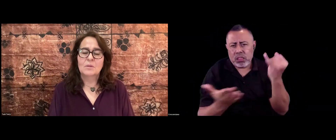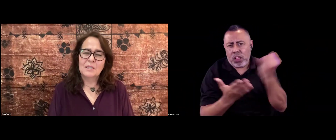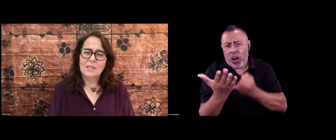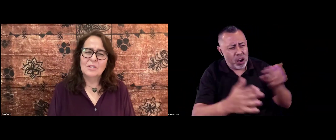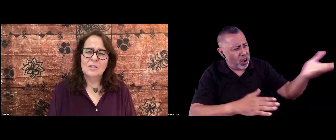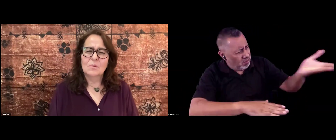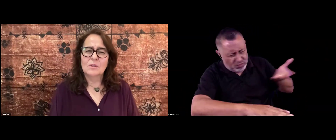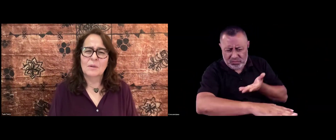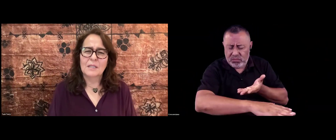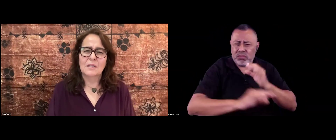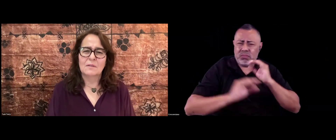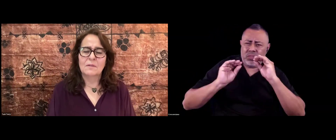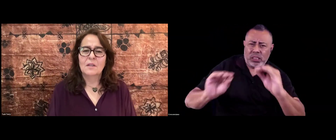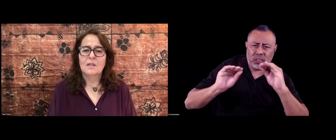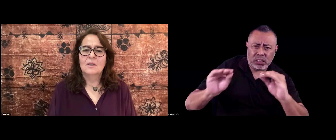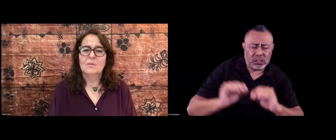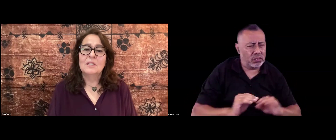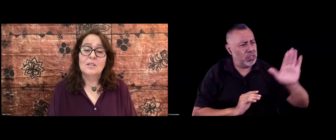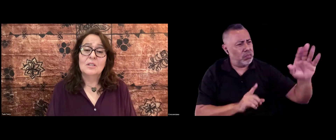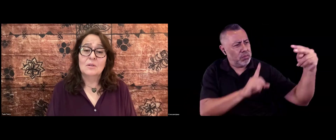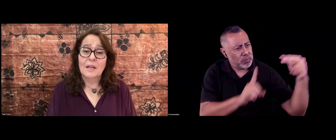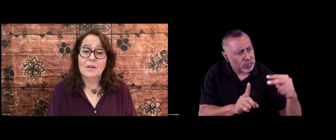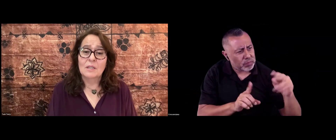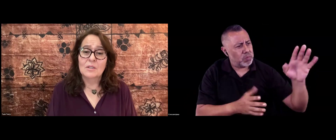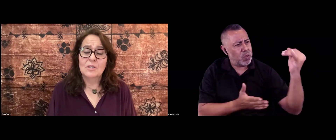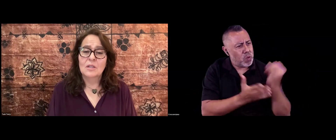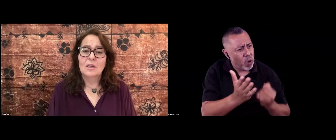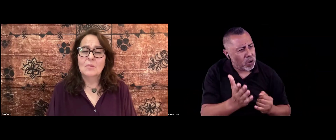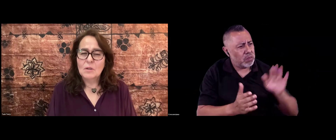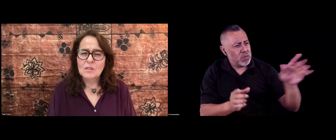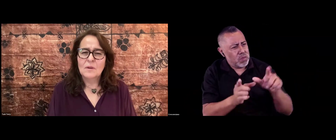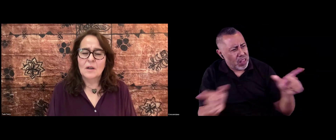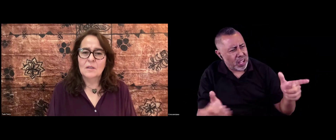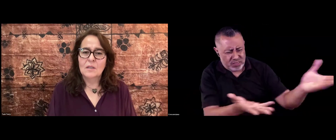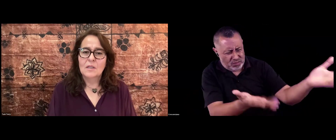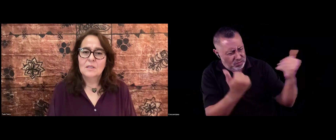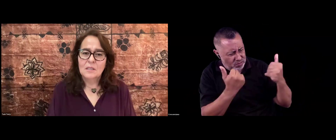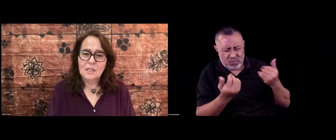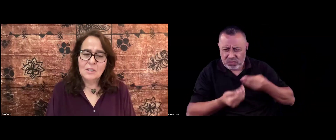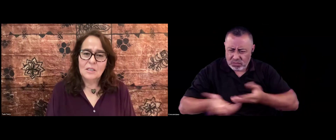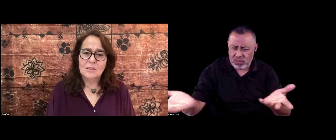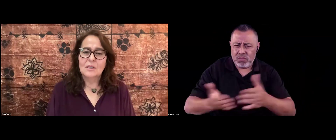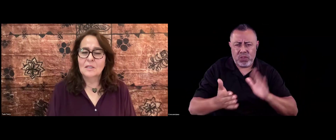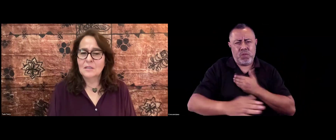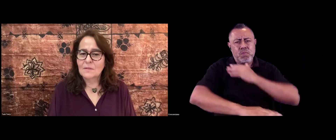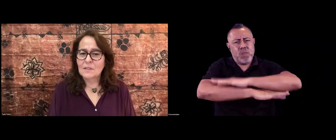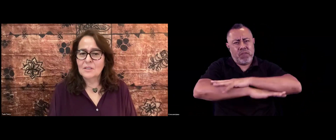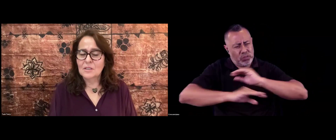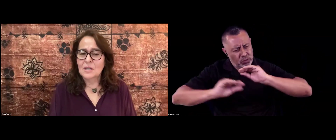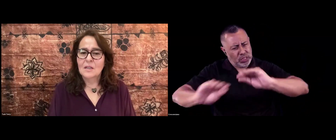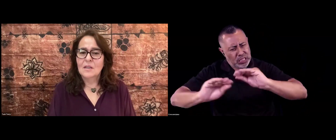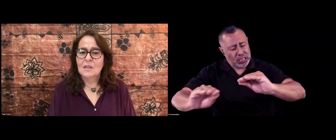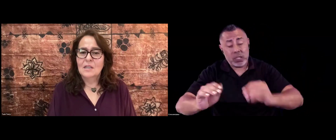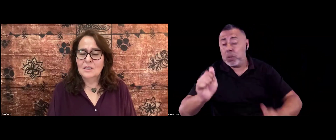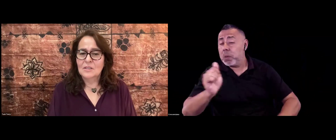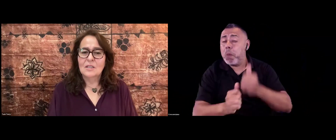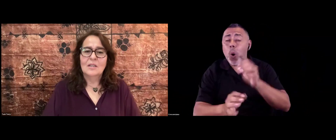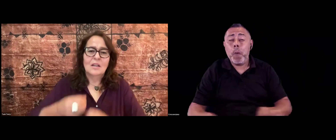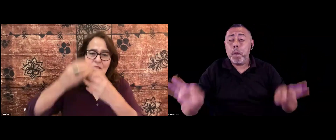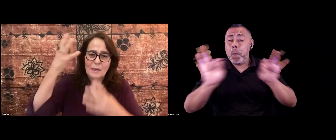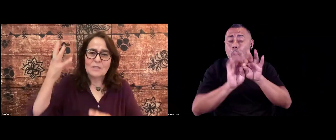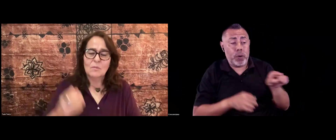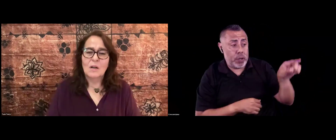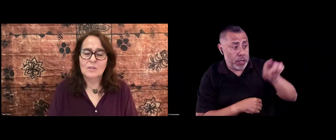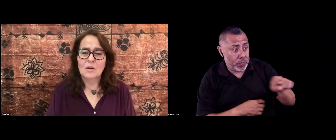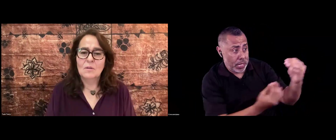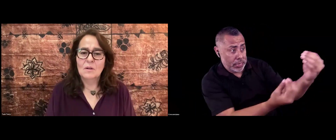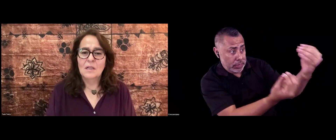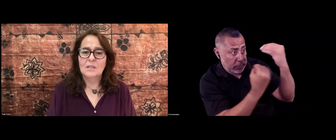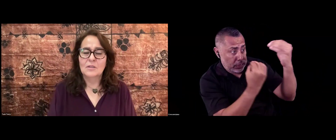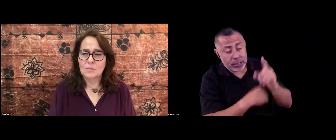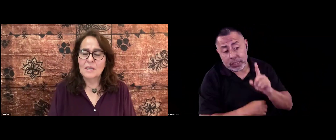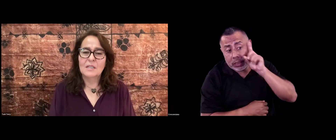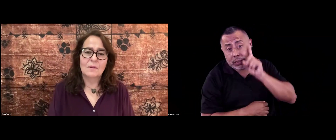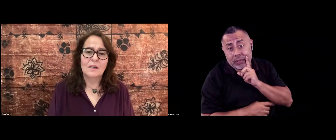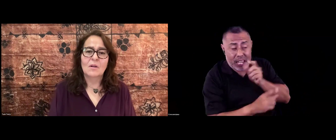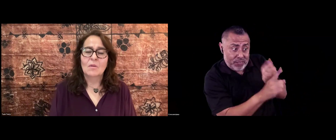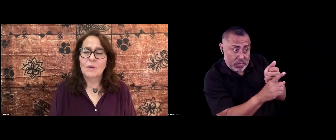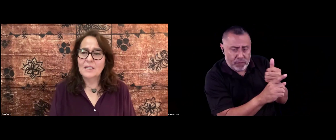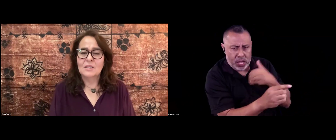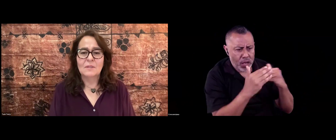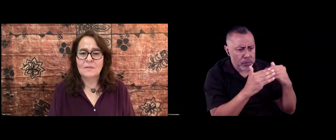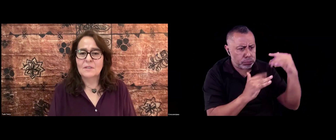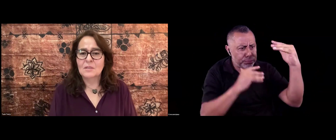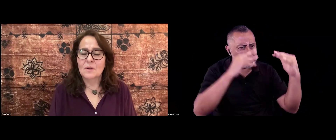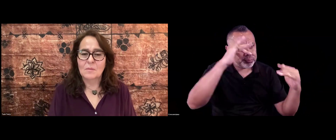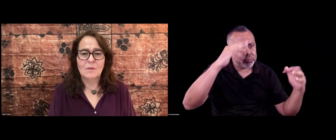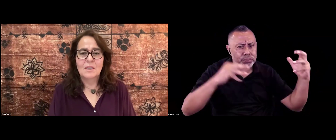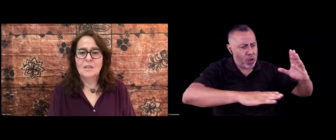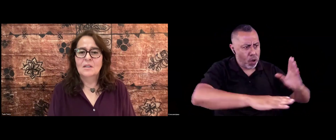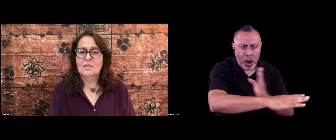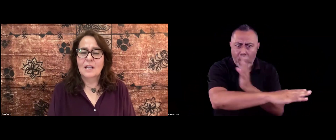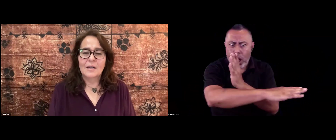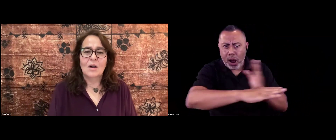To be teaching their perspective. To be teaching their language. And most of all, to teach us that deafness is a spectrum also and there's many different ways of deafness.